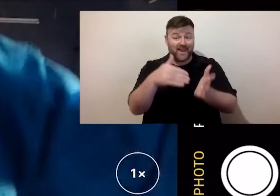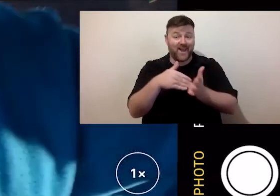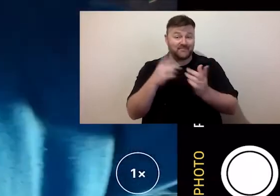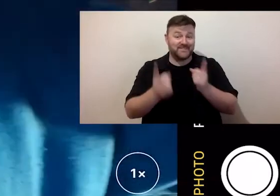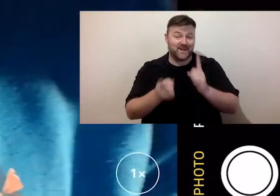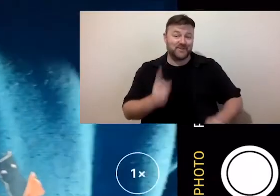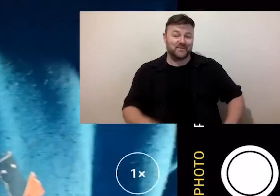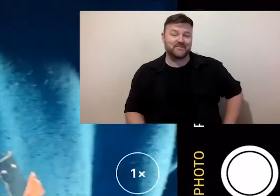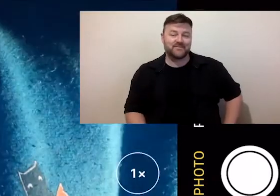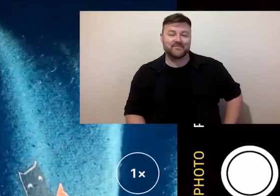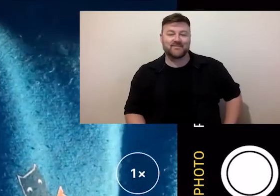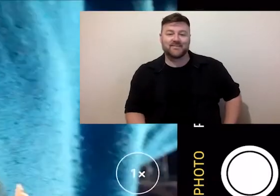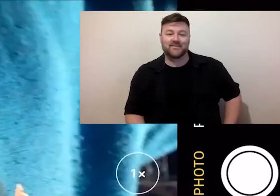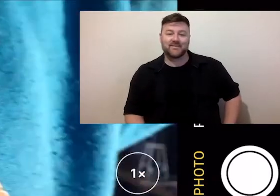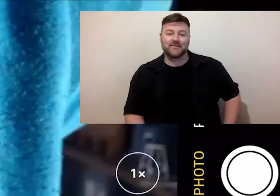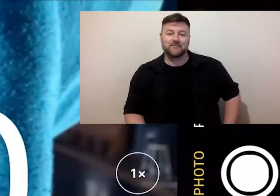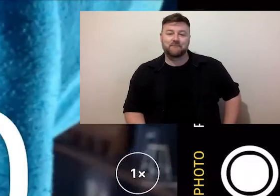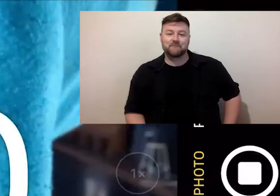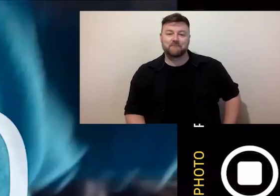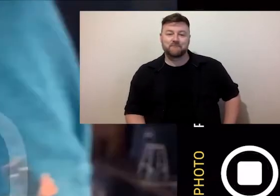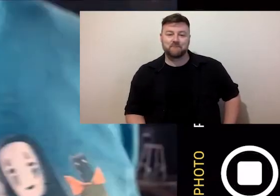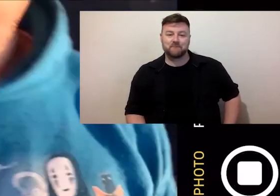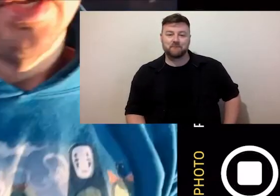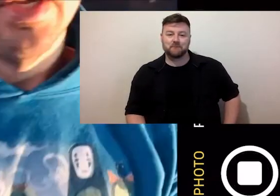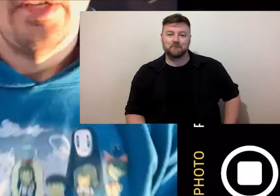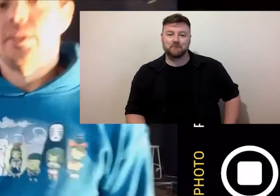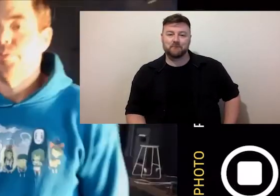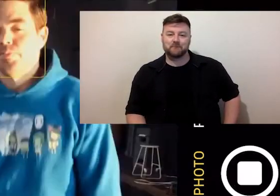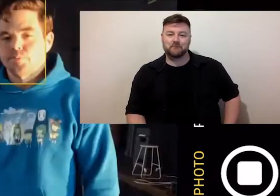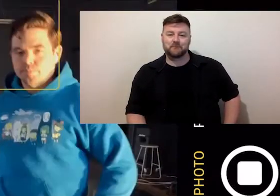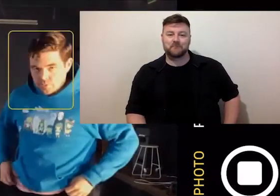foresee what the genius could become. And also maybe sometimes